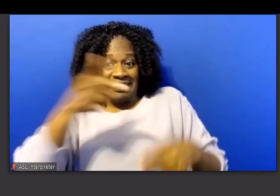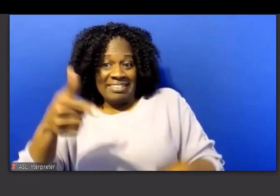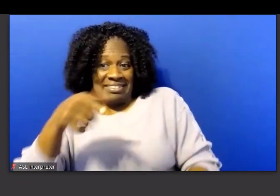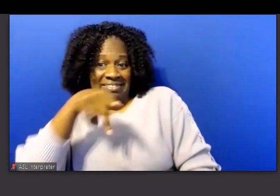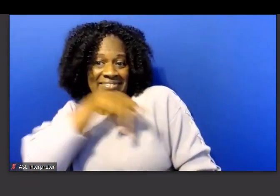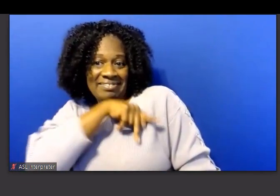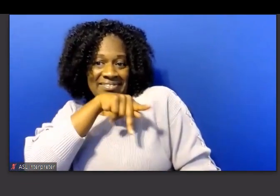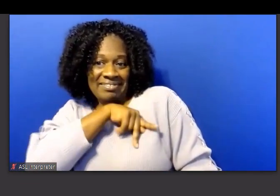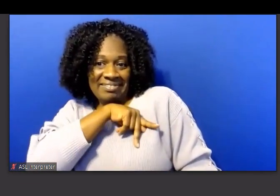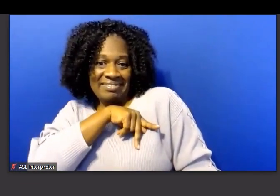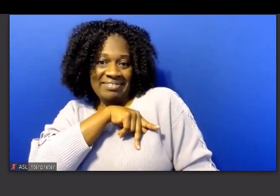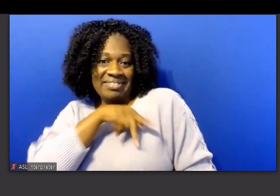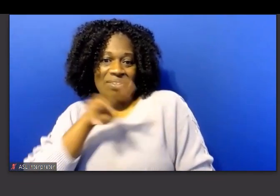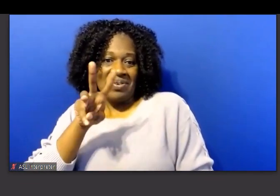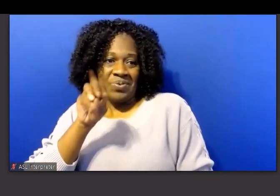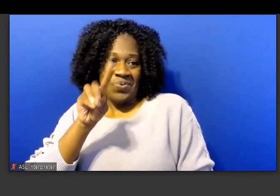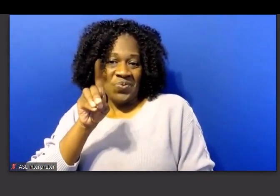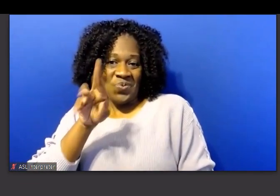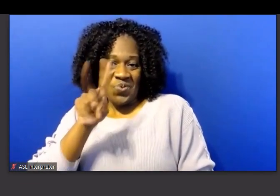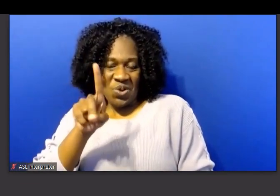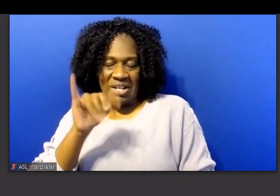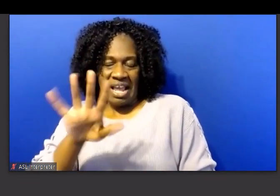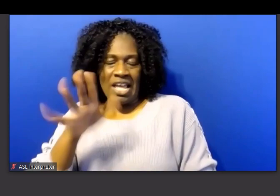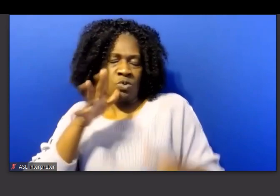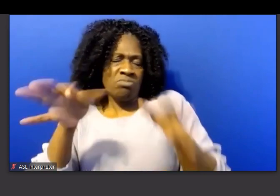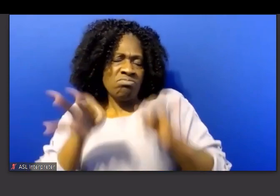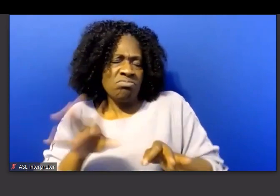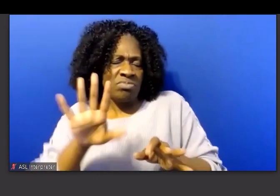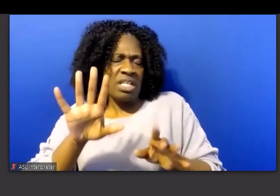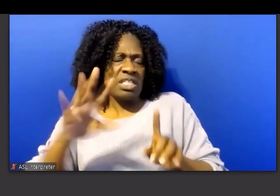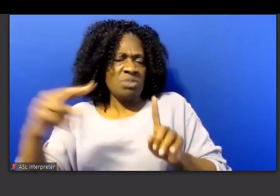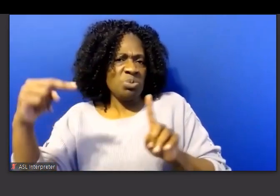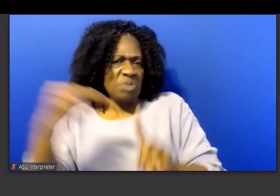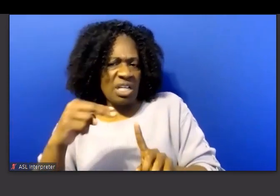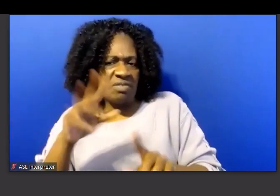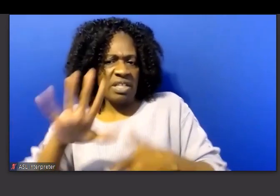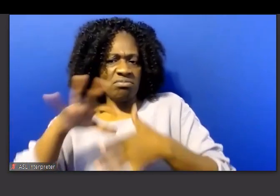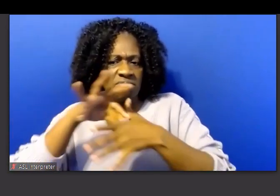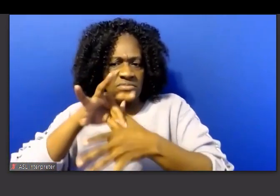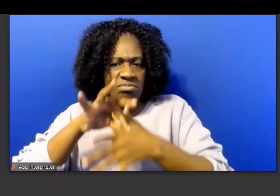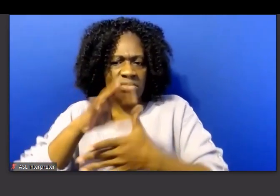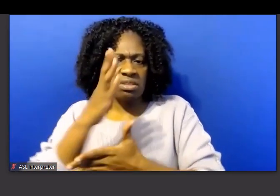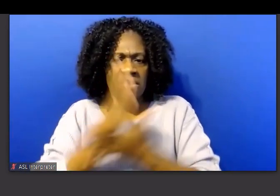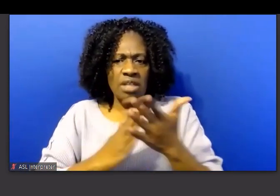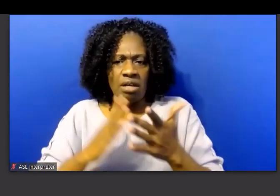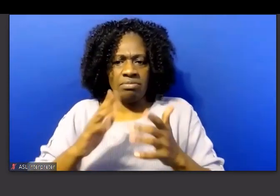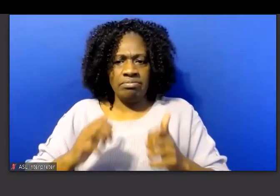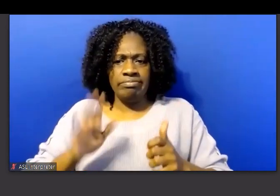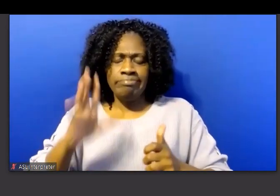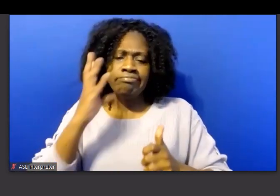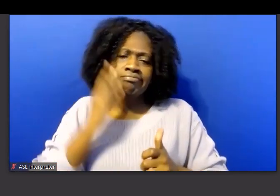and he's gonna share some of his perspectives about the content and some lived experience. Phillip?